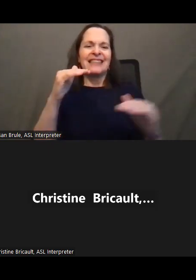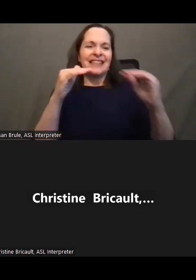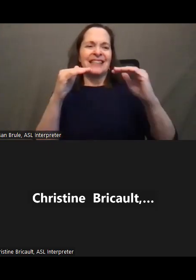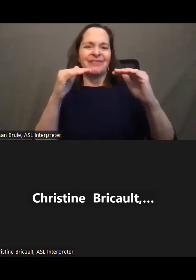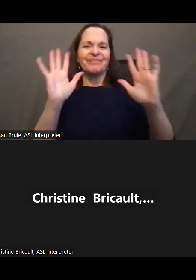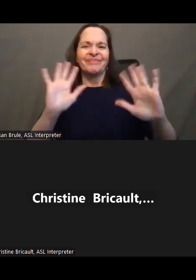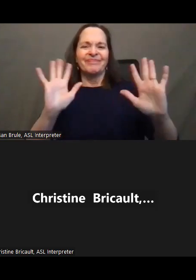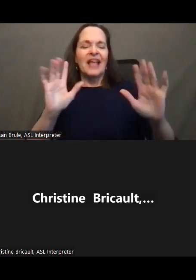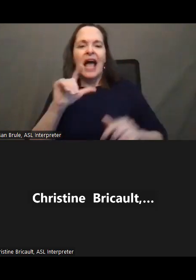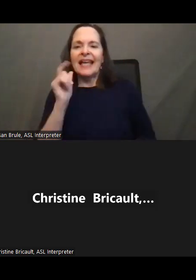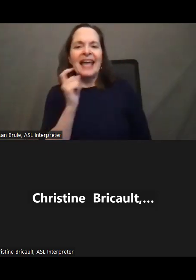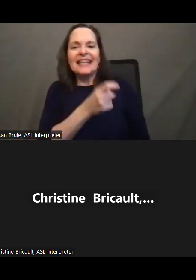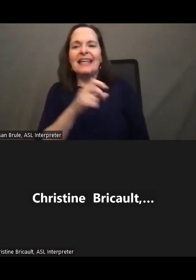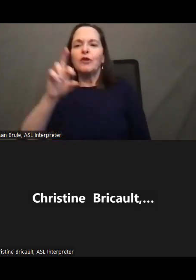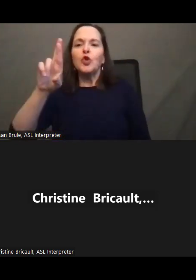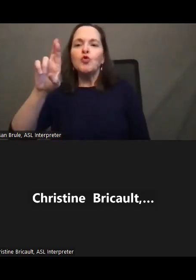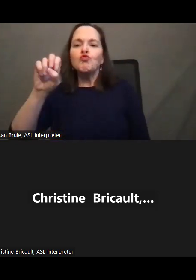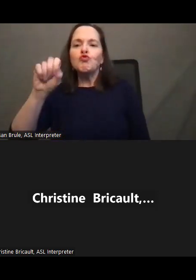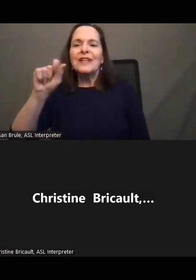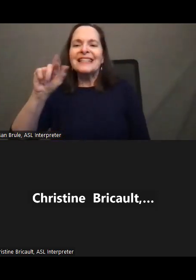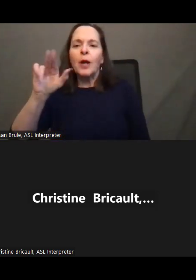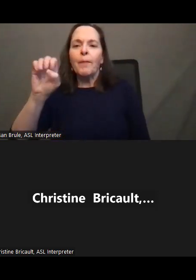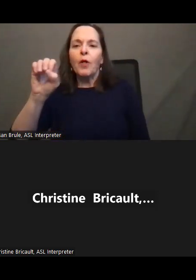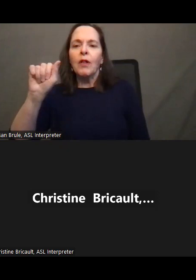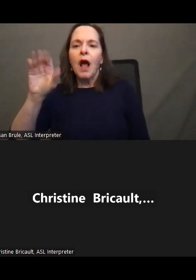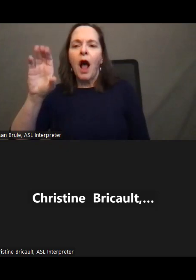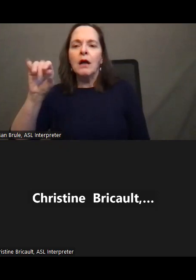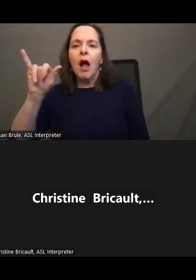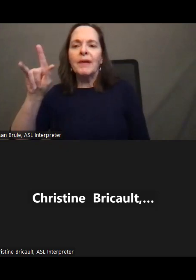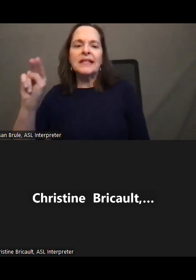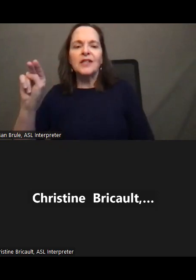Now what is a reasonable accommodation? I've been using this phrase a lot today.